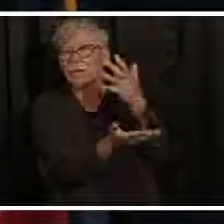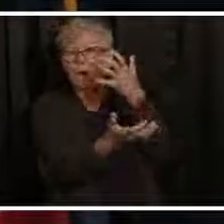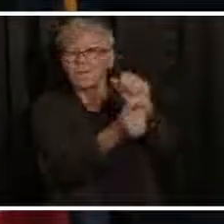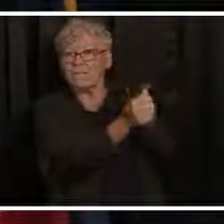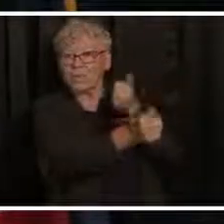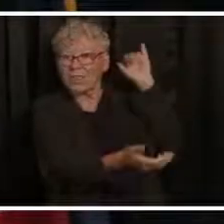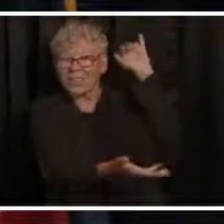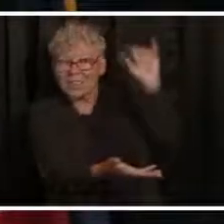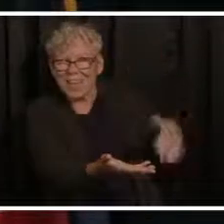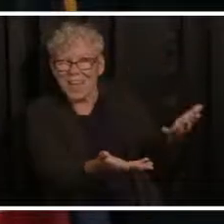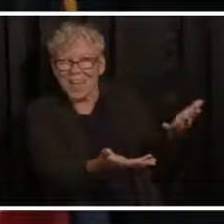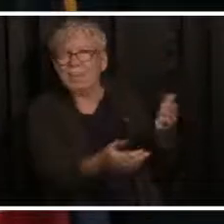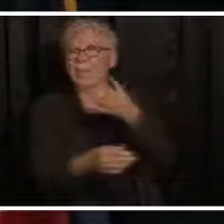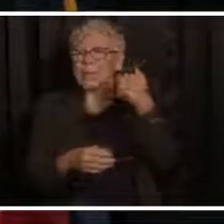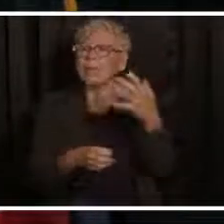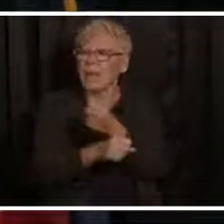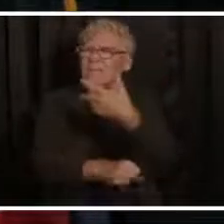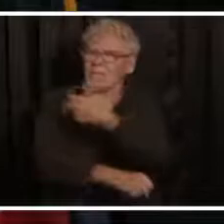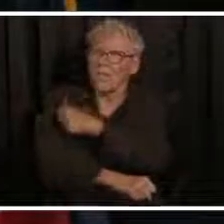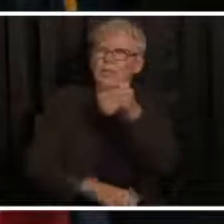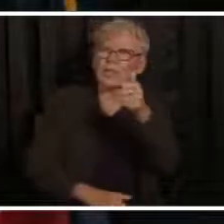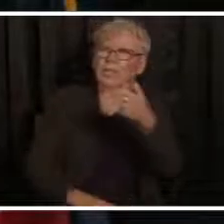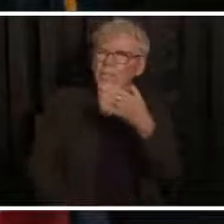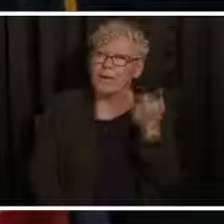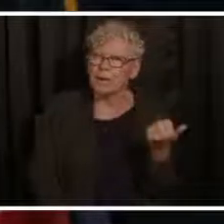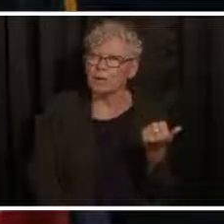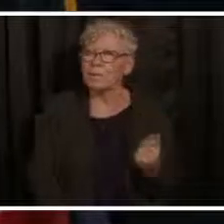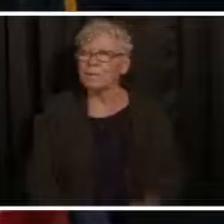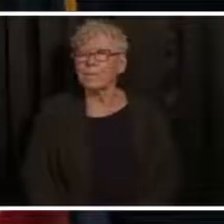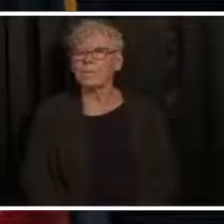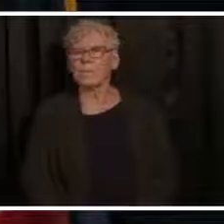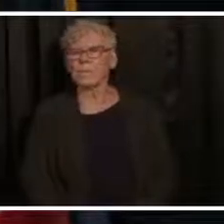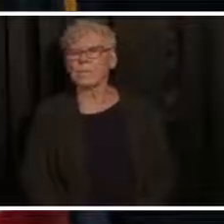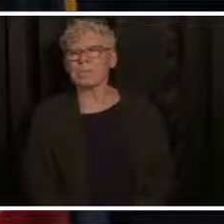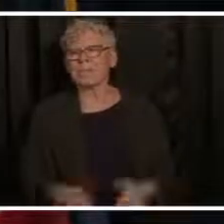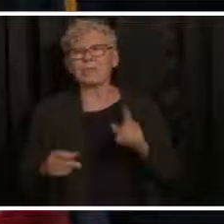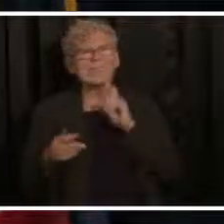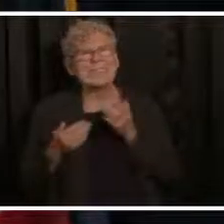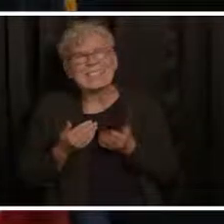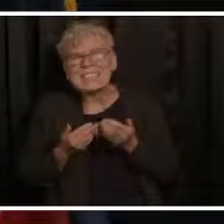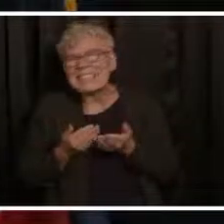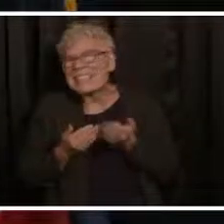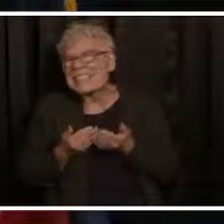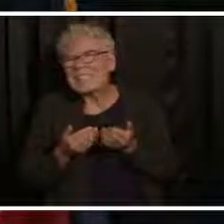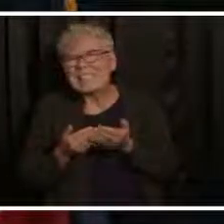preventable, and uh all you need to to do is roll up your arm and get a vaccine Couldn't be easier. Your local pharmacy,